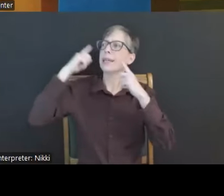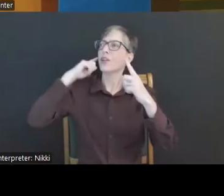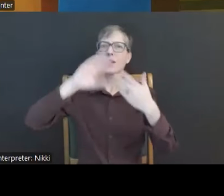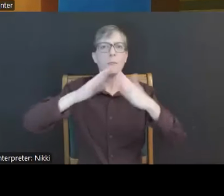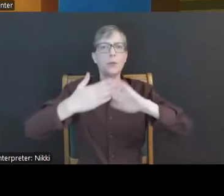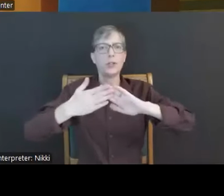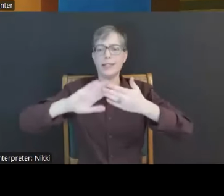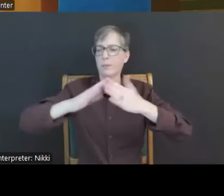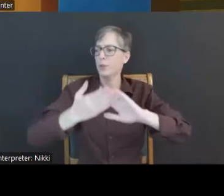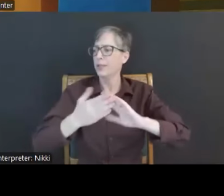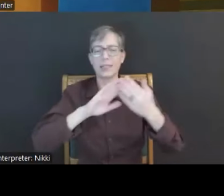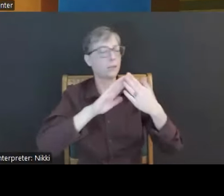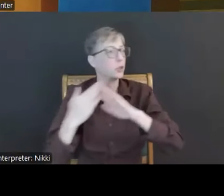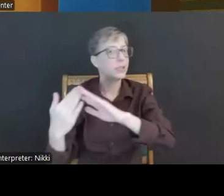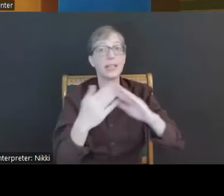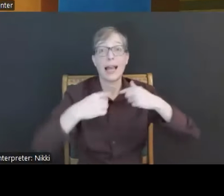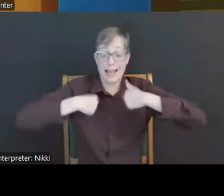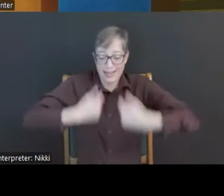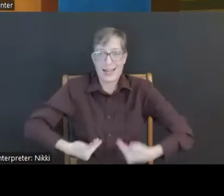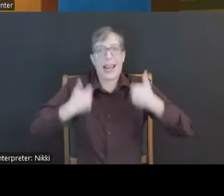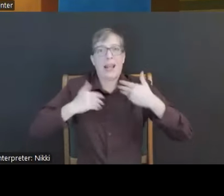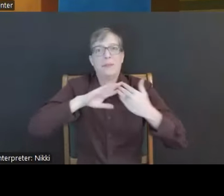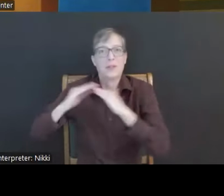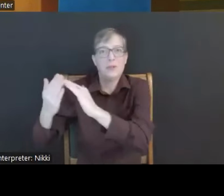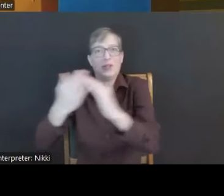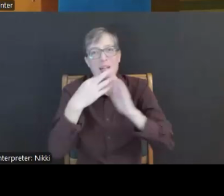come today representing the community as a family and just part of the community that